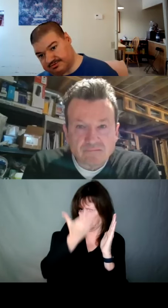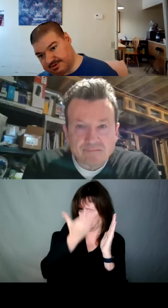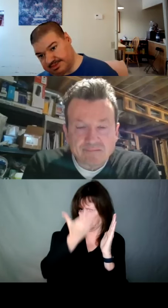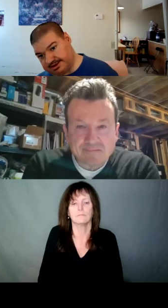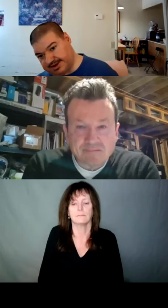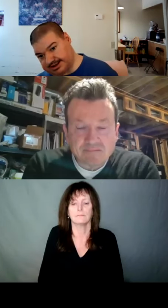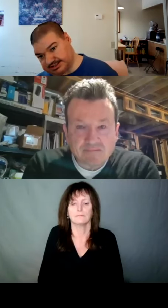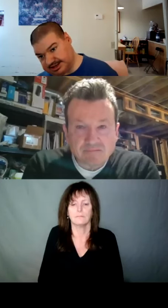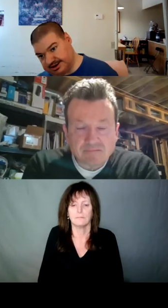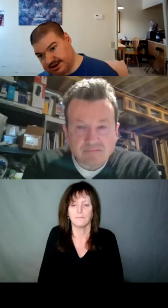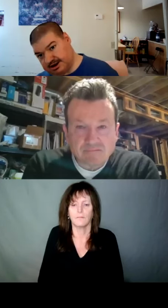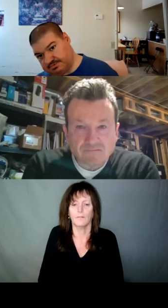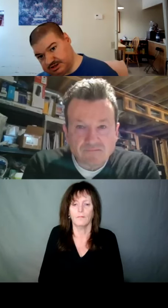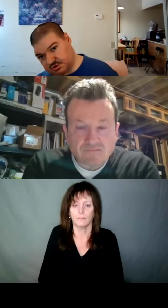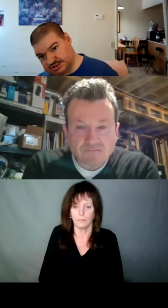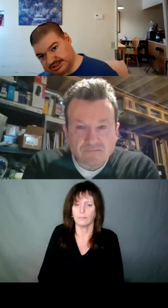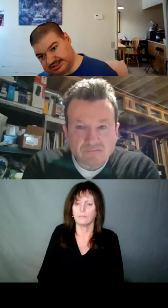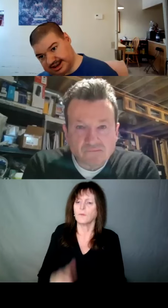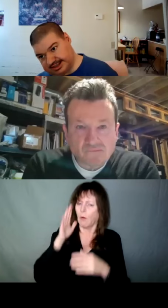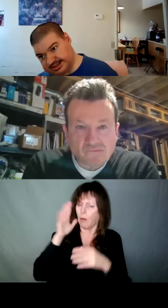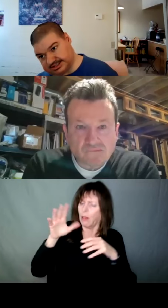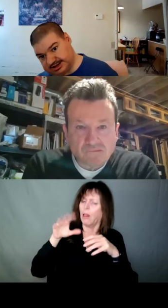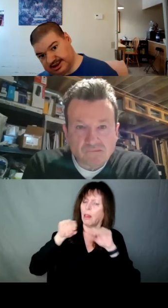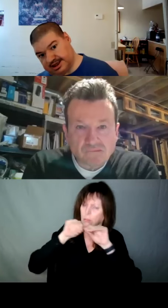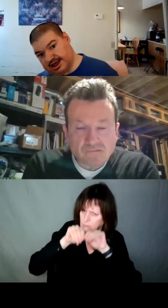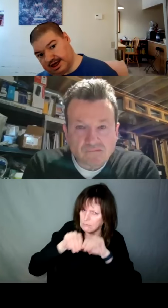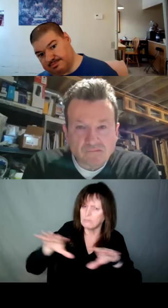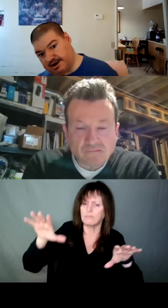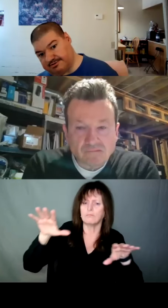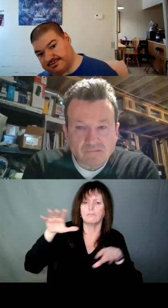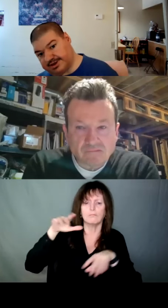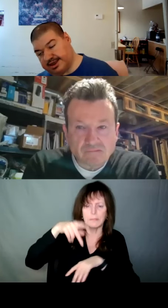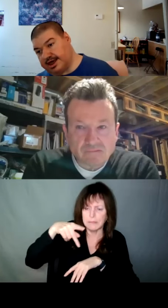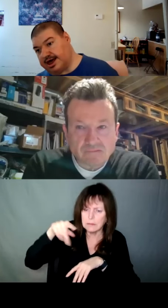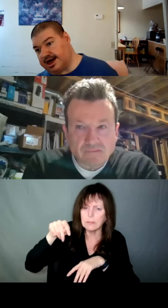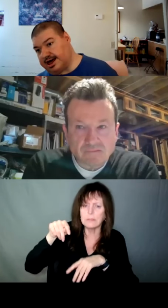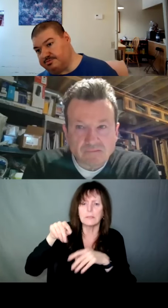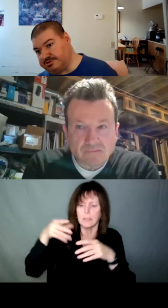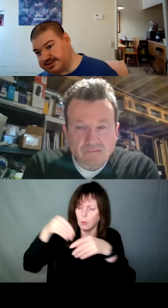say some of the resources that are going to be handed out .